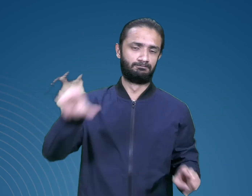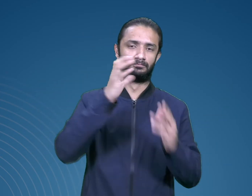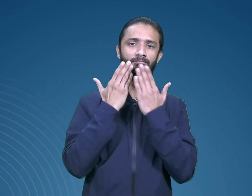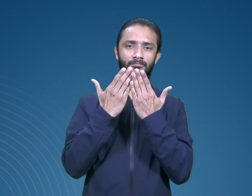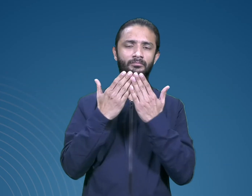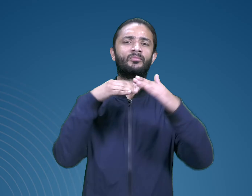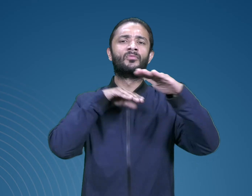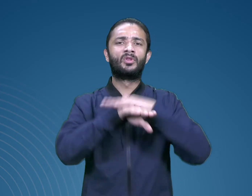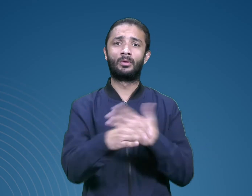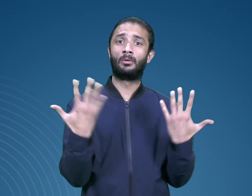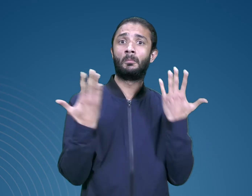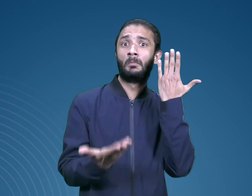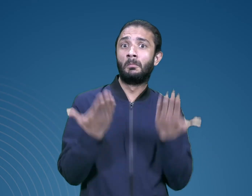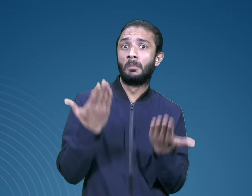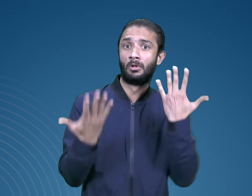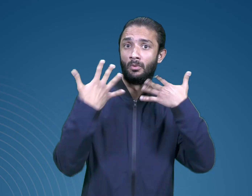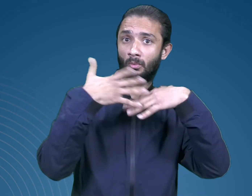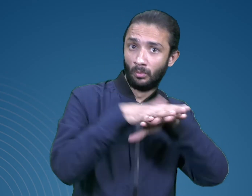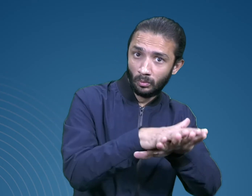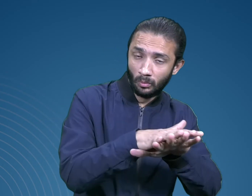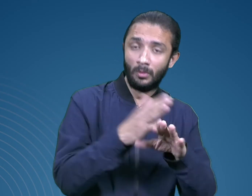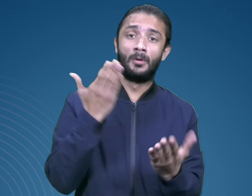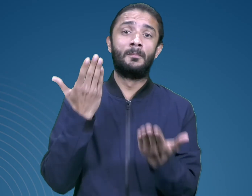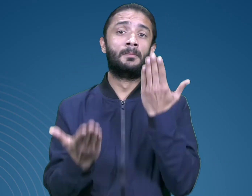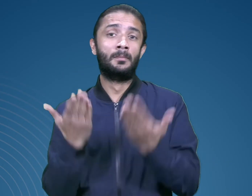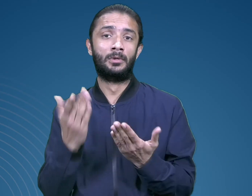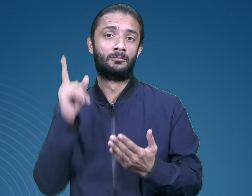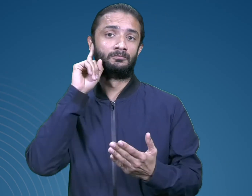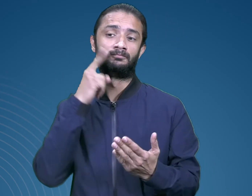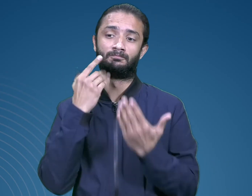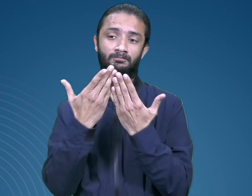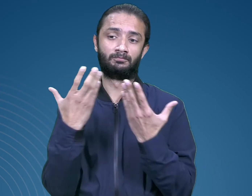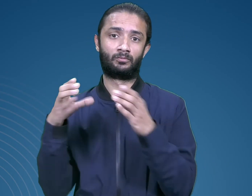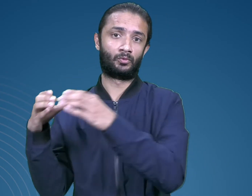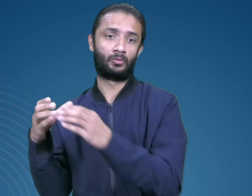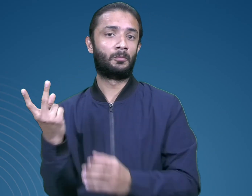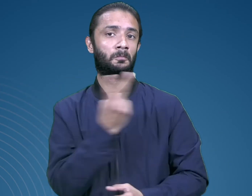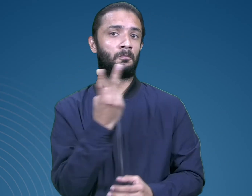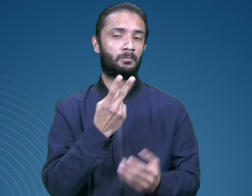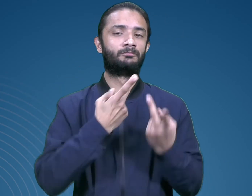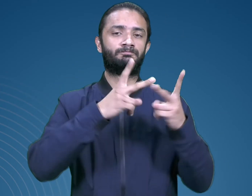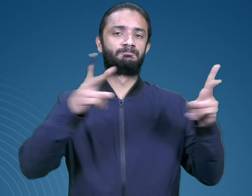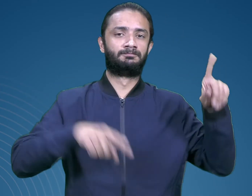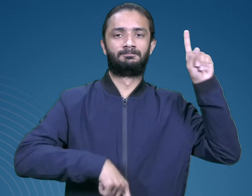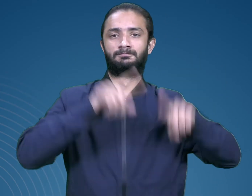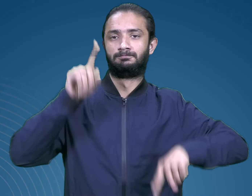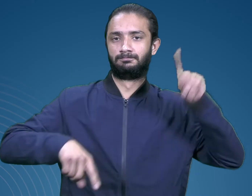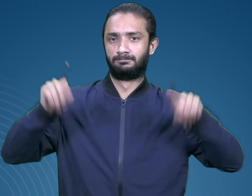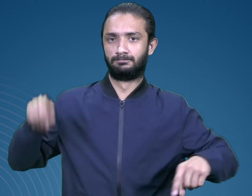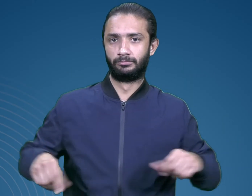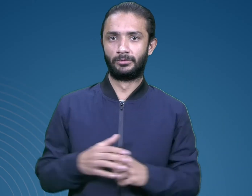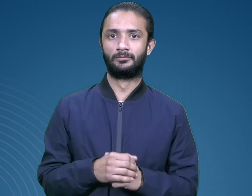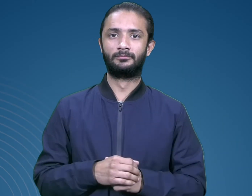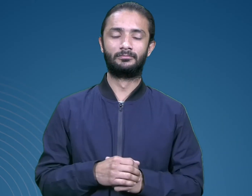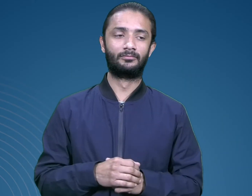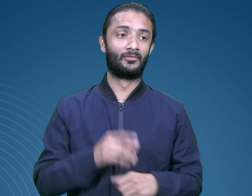with different setups like fully inclusive or partially, segregated schools and so on.